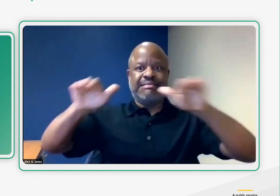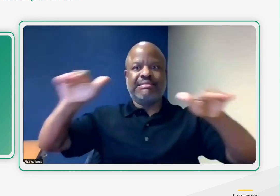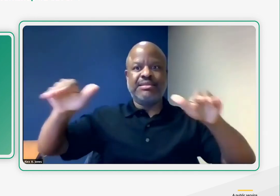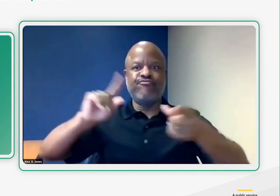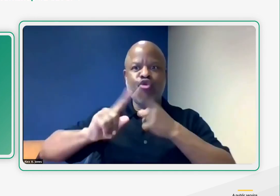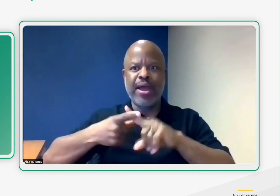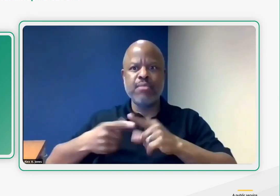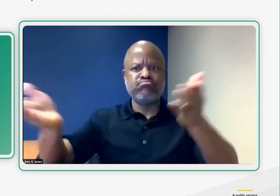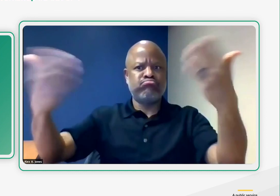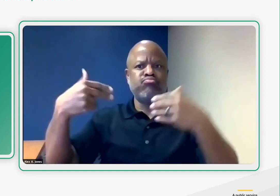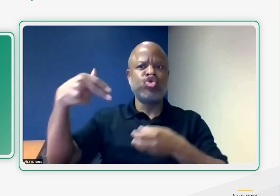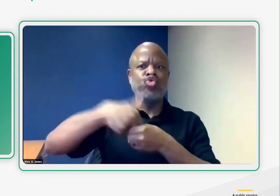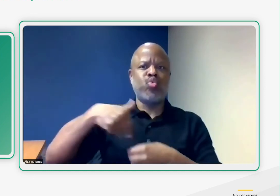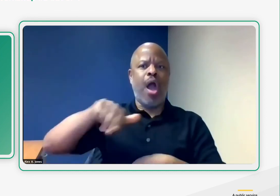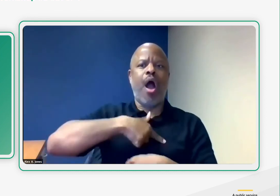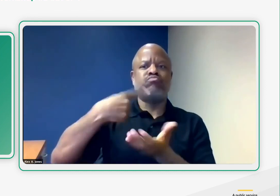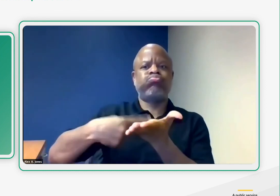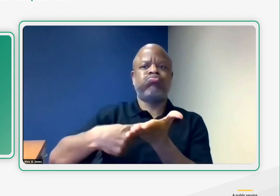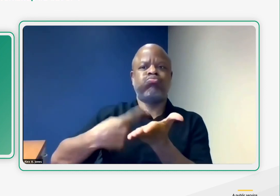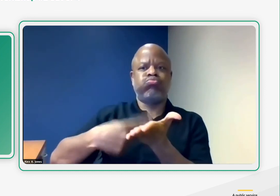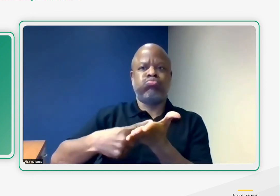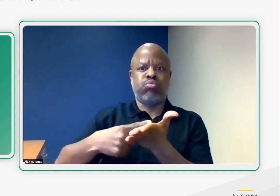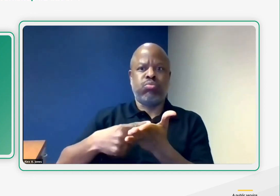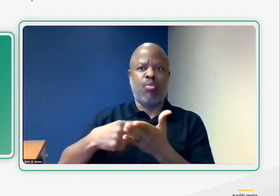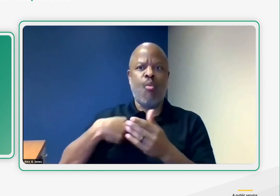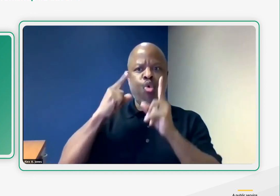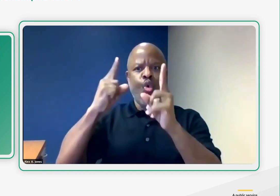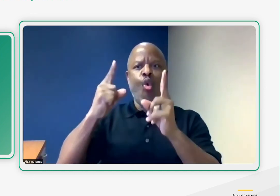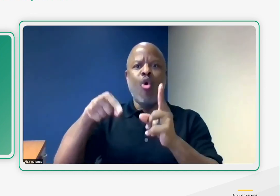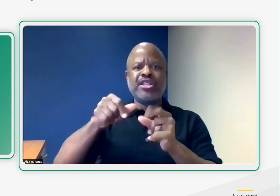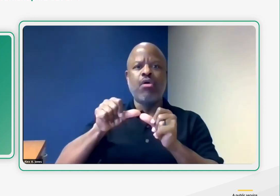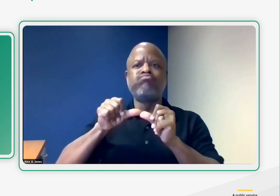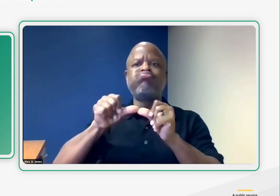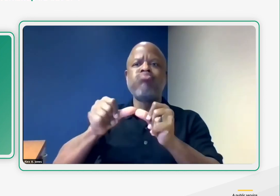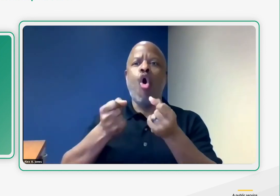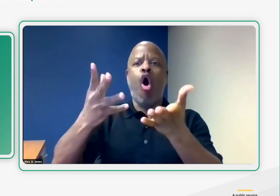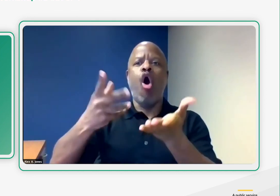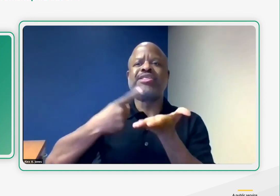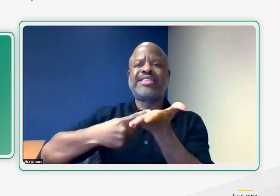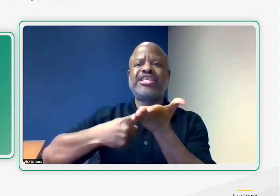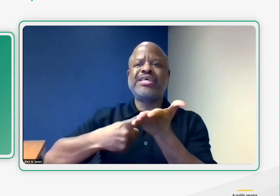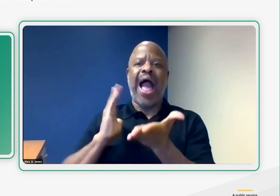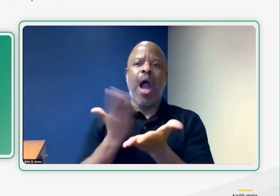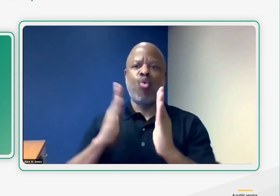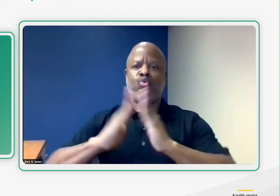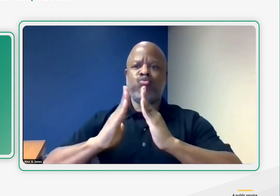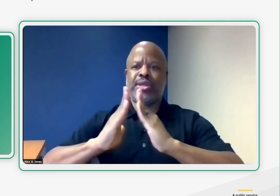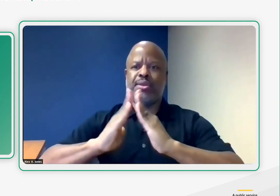And please invite your friends to join us for this discussion. And our goal is to continue offering this discussion to our community.